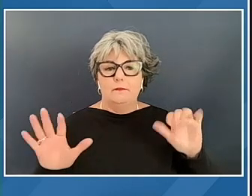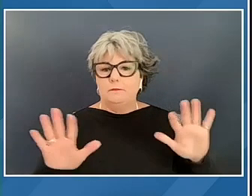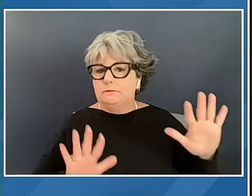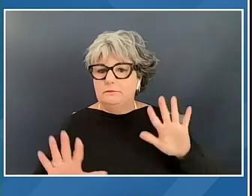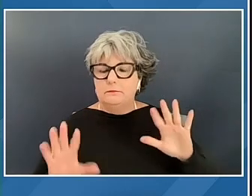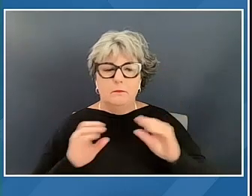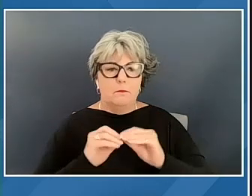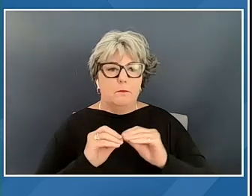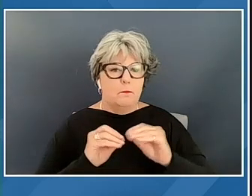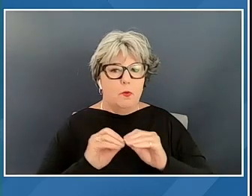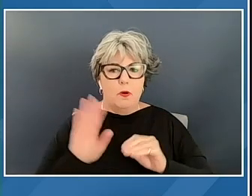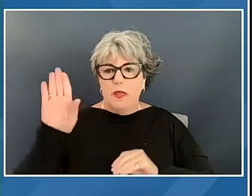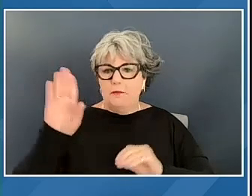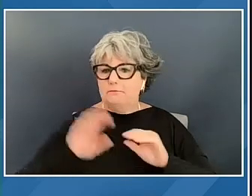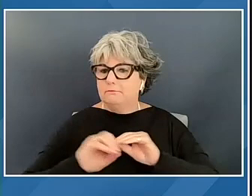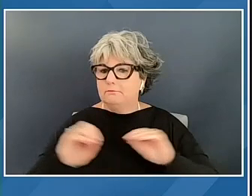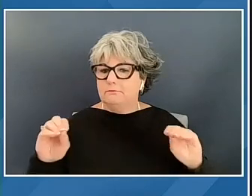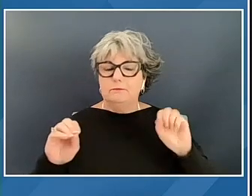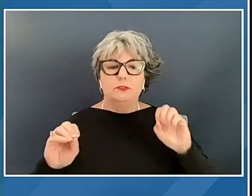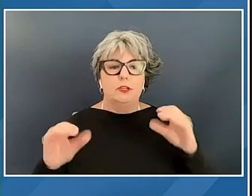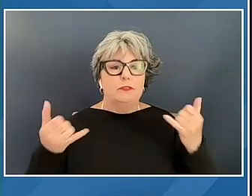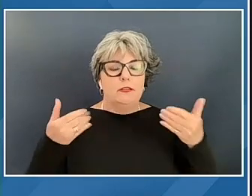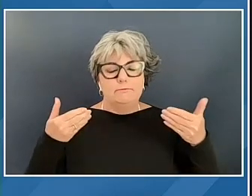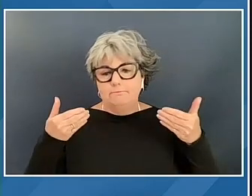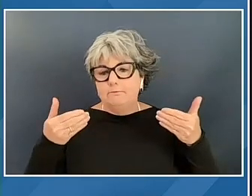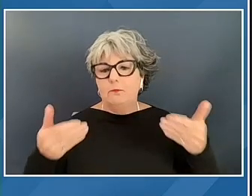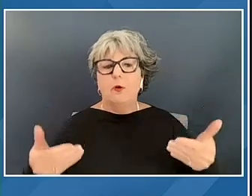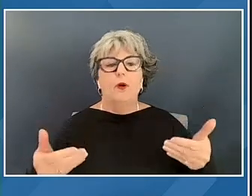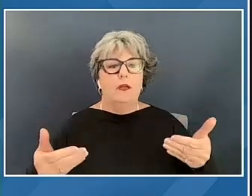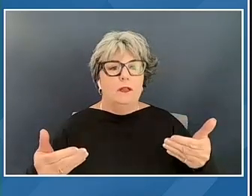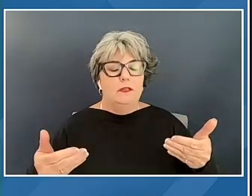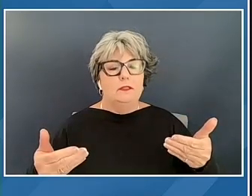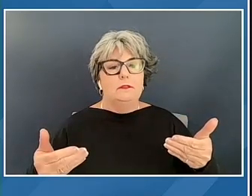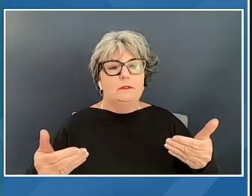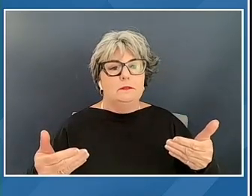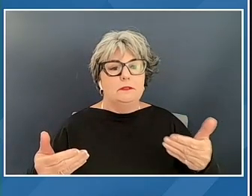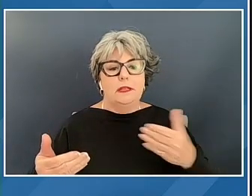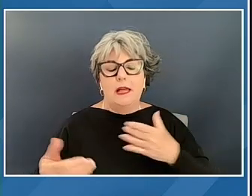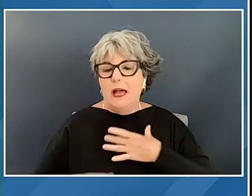So at this point in time, I'd like to let